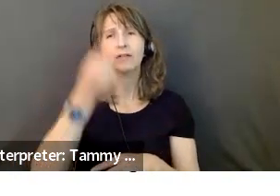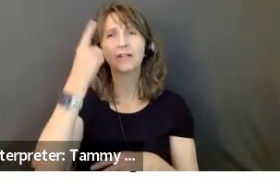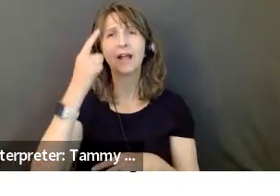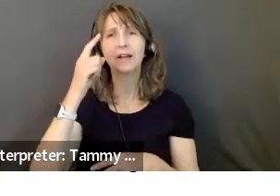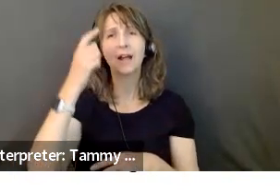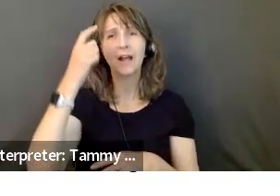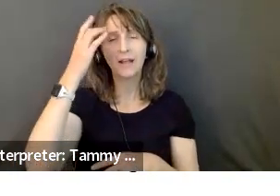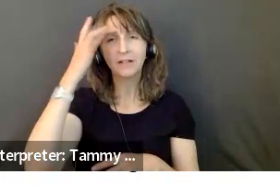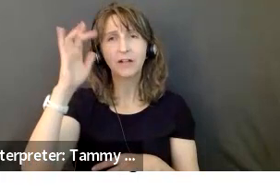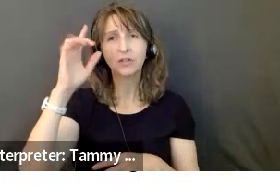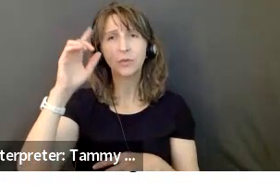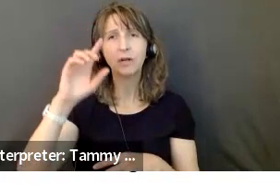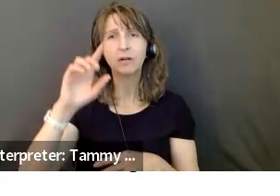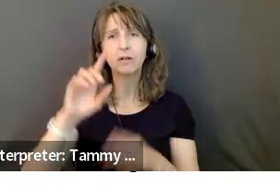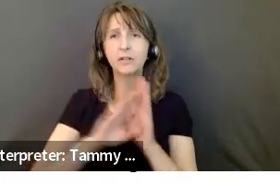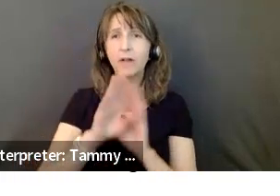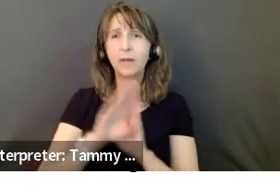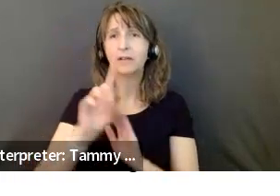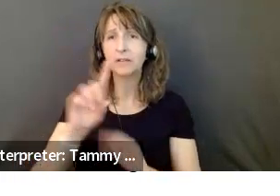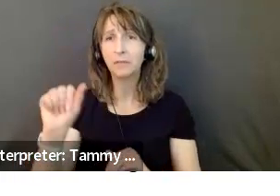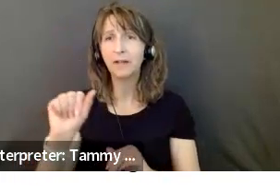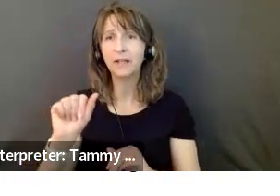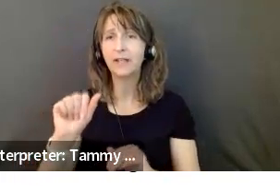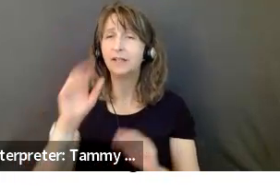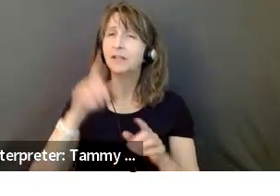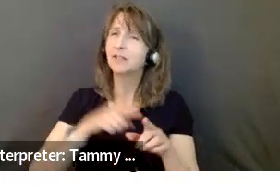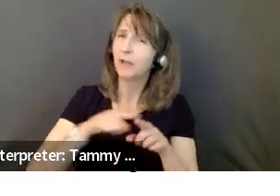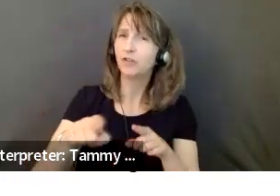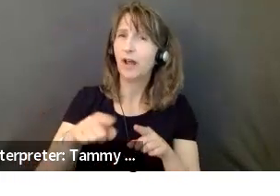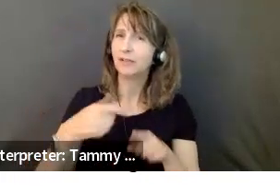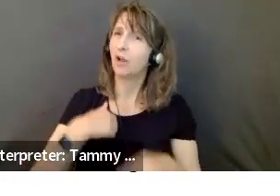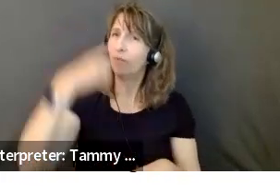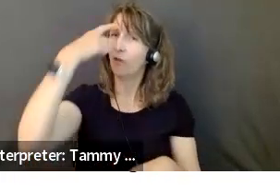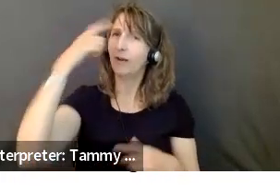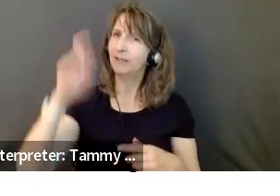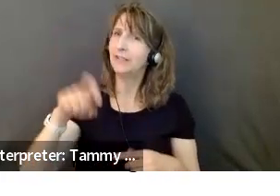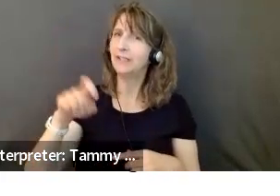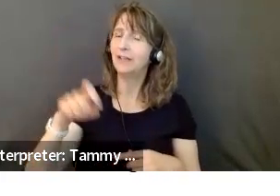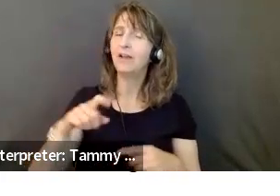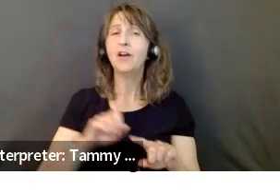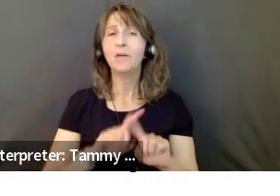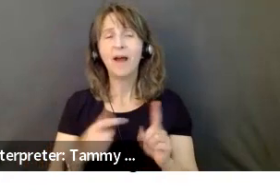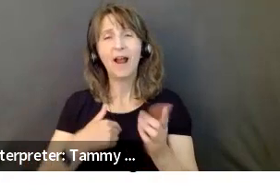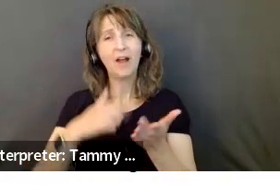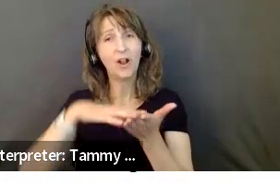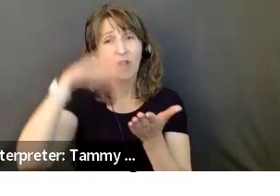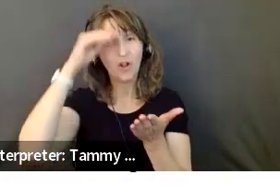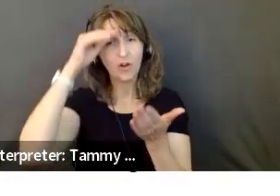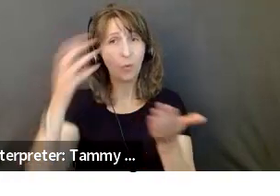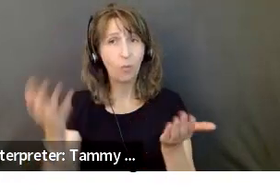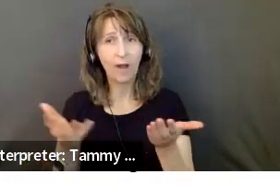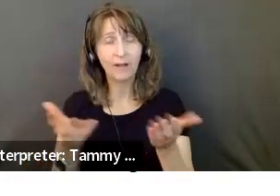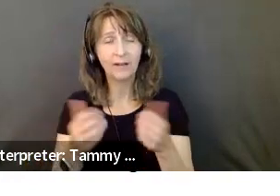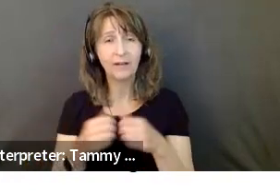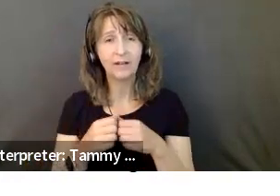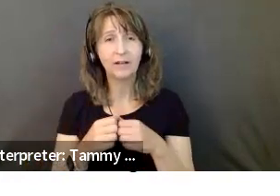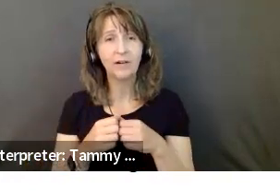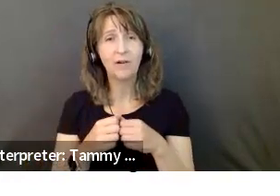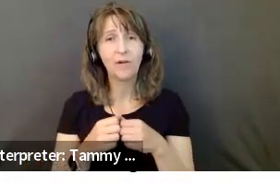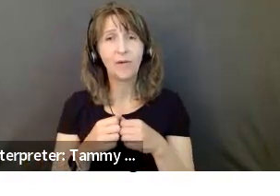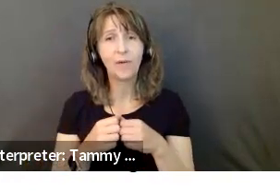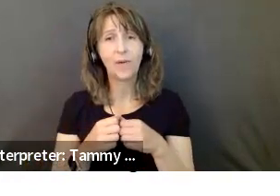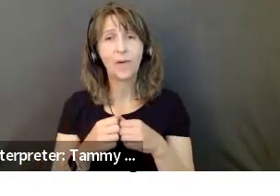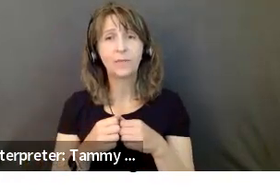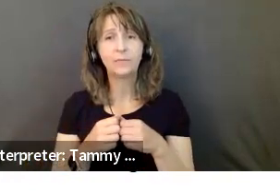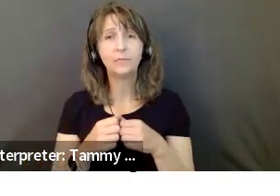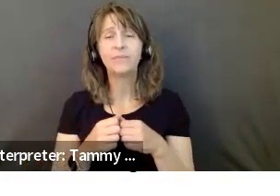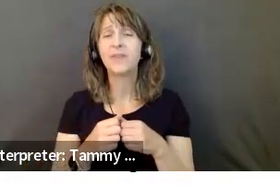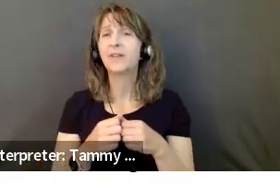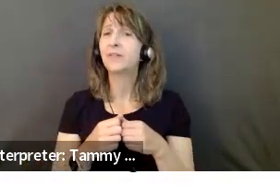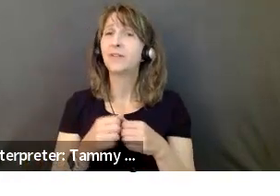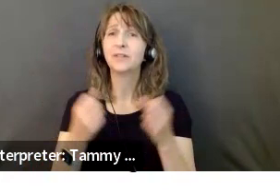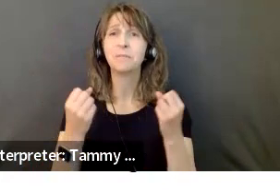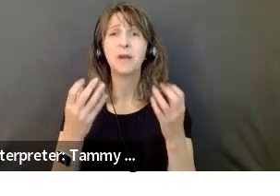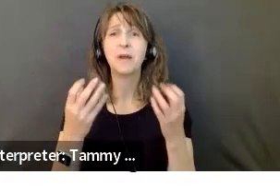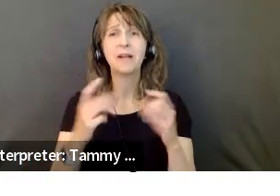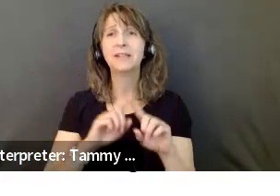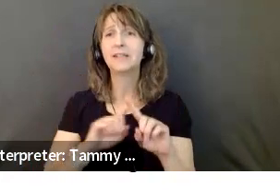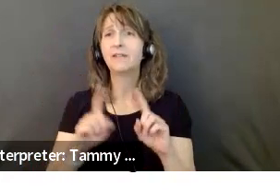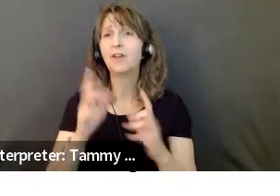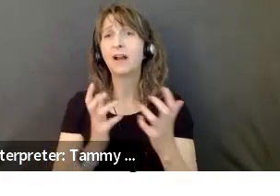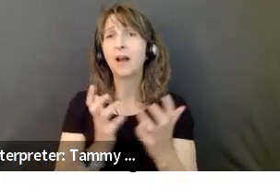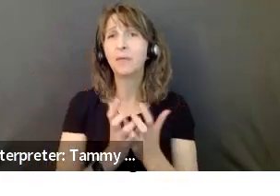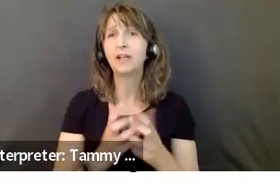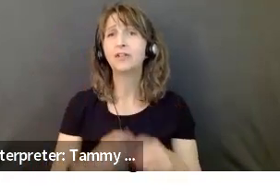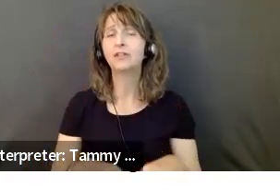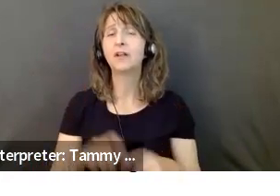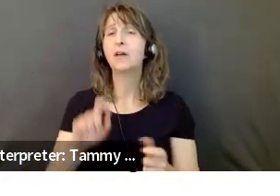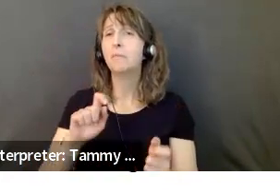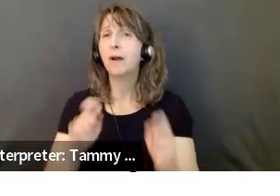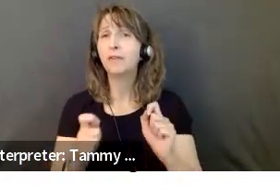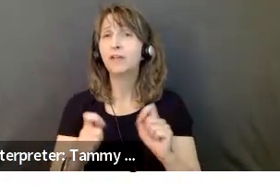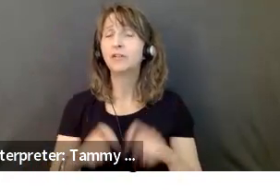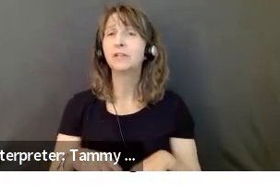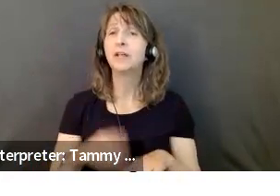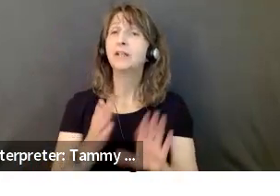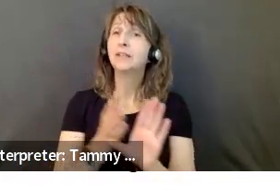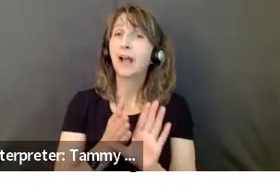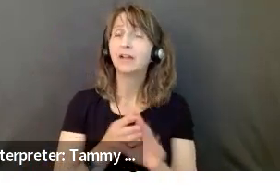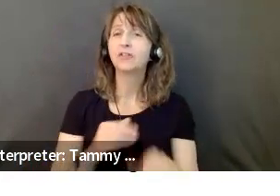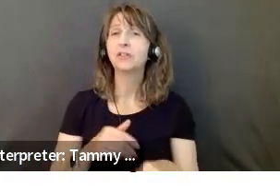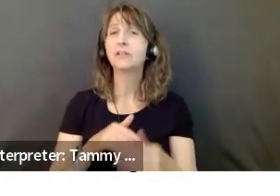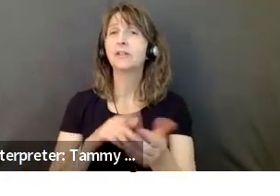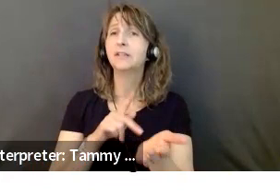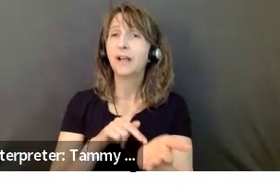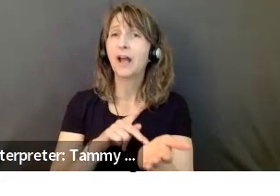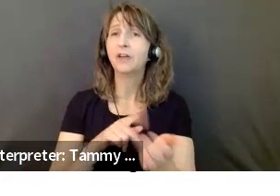And sometimes that can be true. But what I also learned is that there are hundreds and hundreds of fairly simple accommodations and modifications that psychologists, psychiatrists, social workers can make.